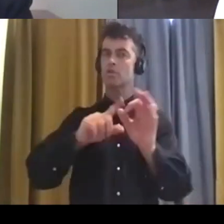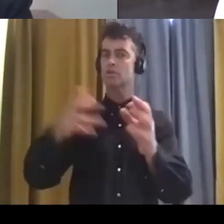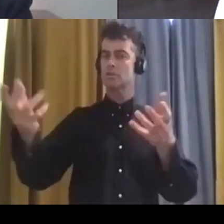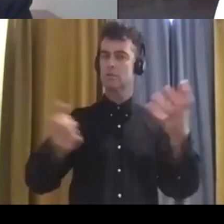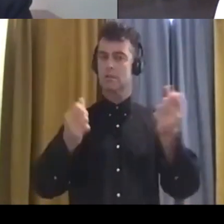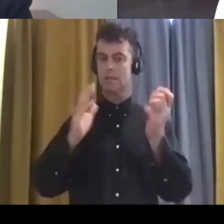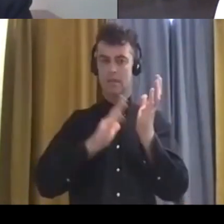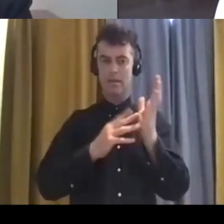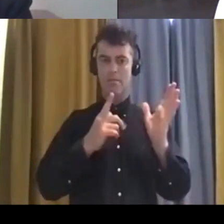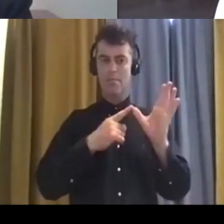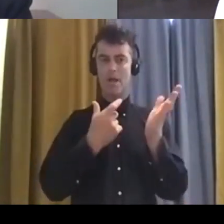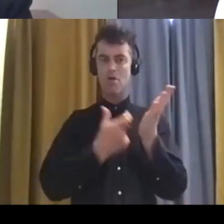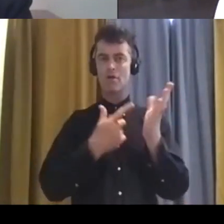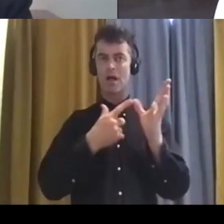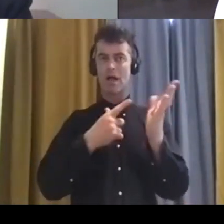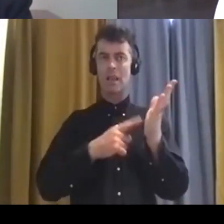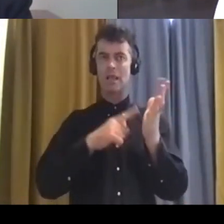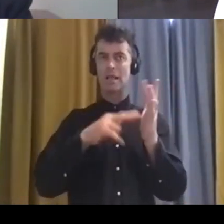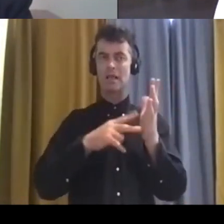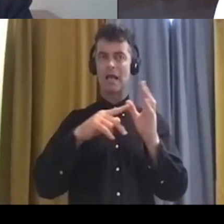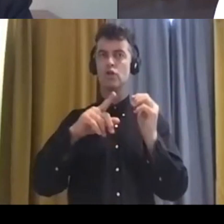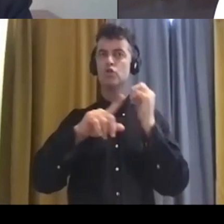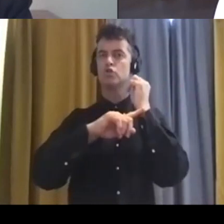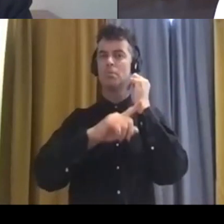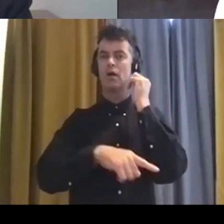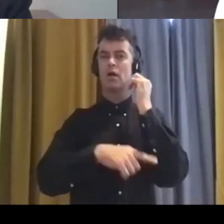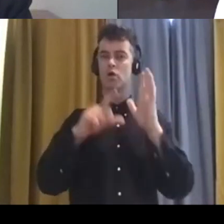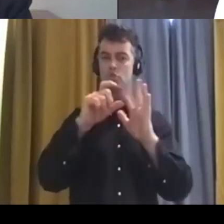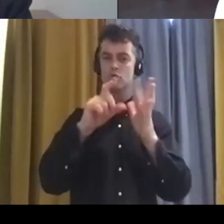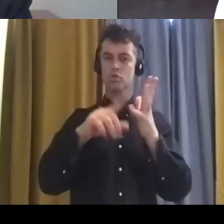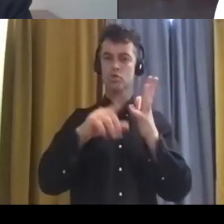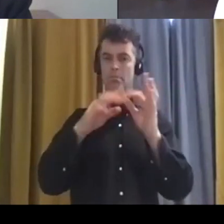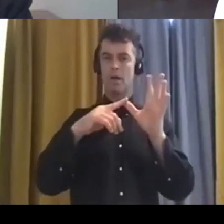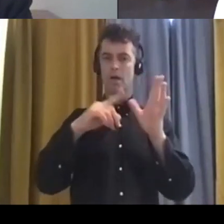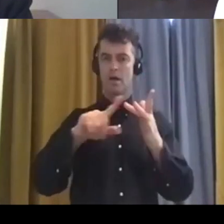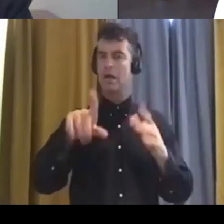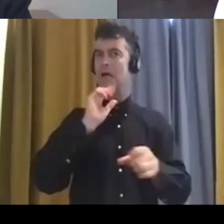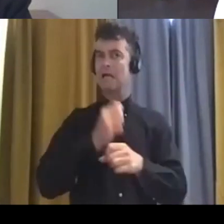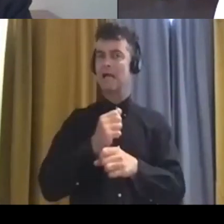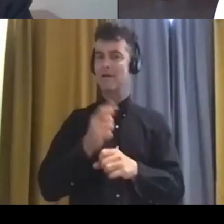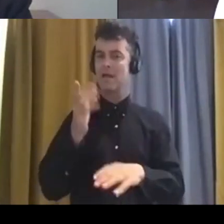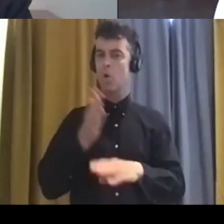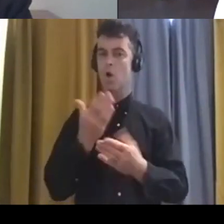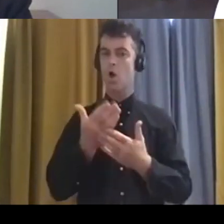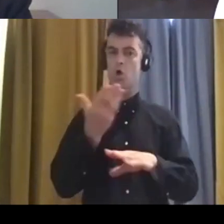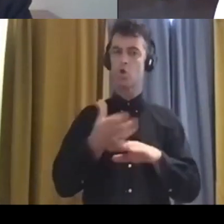in Dubai who's who's said that her government is currently working on new employment legislation,